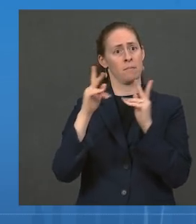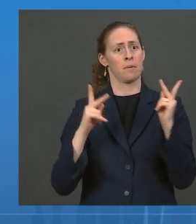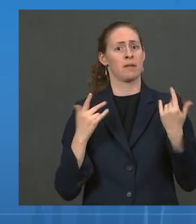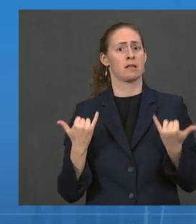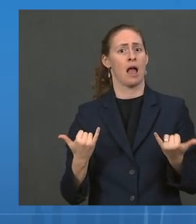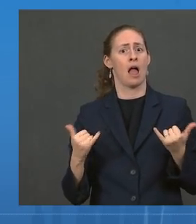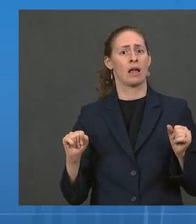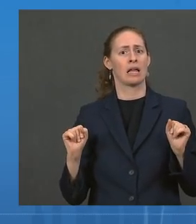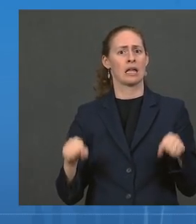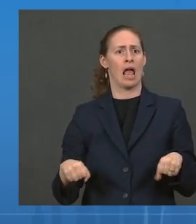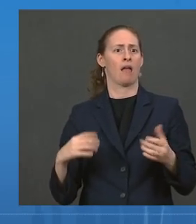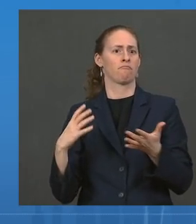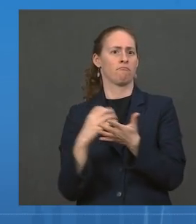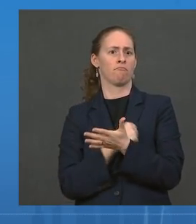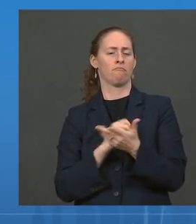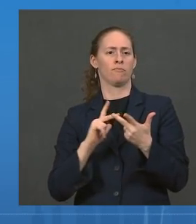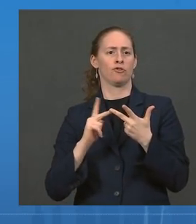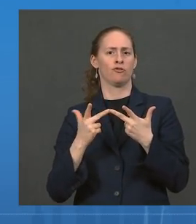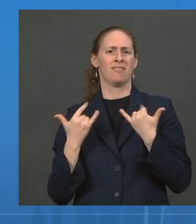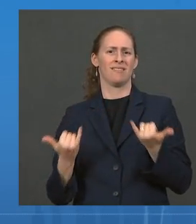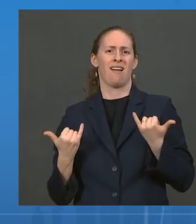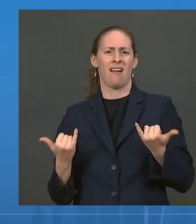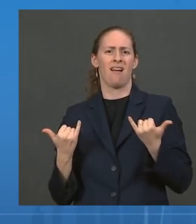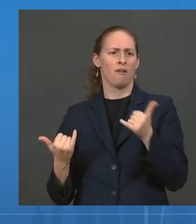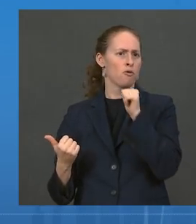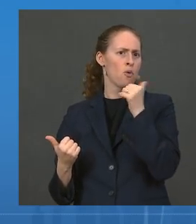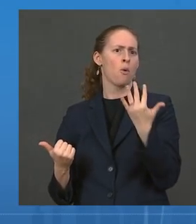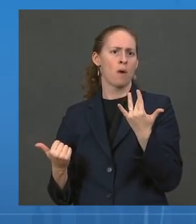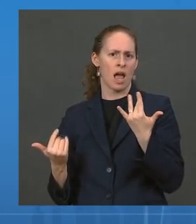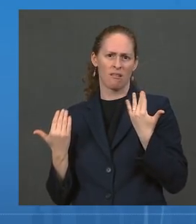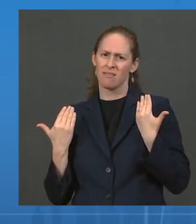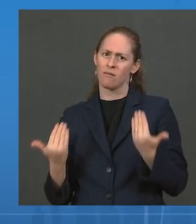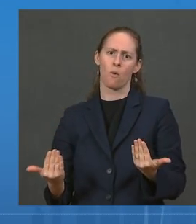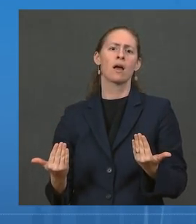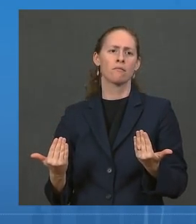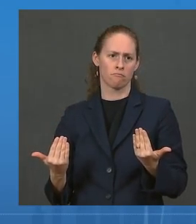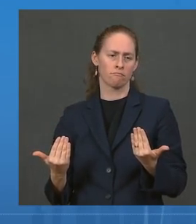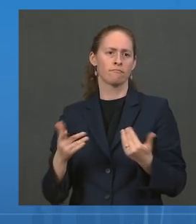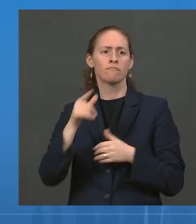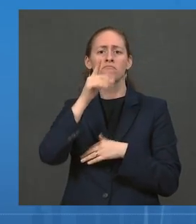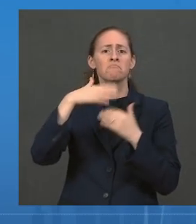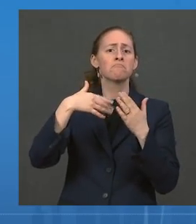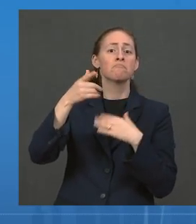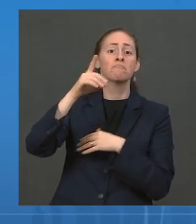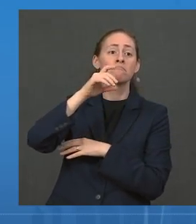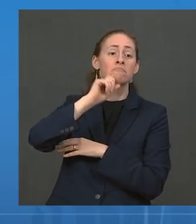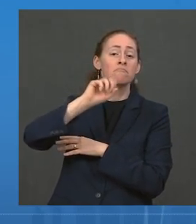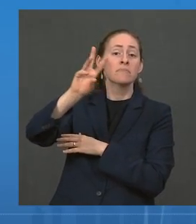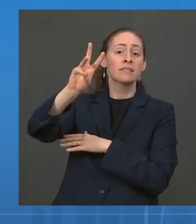and especially those who are most vulnerable: those over the age of 65, those with underlying medical conditions --